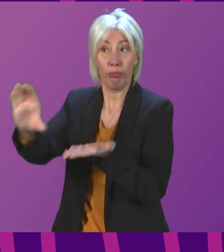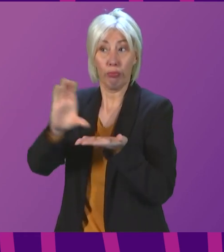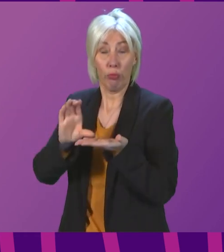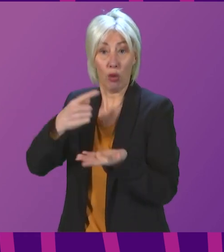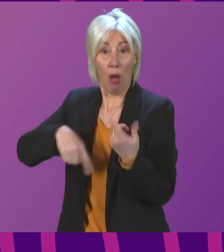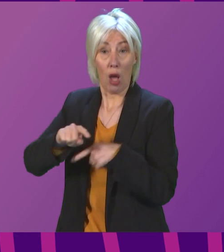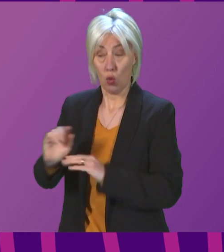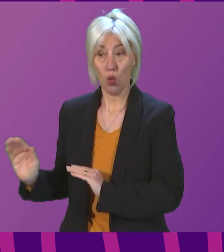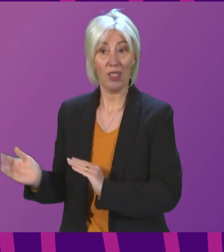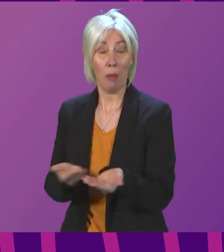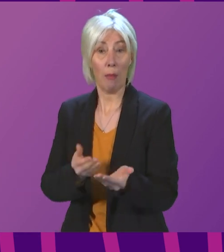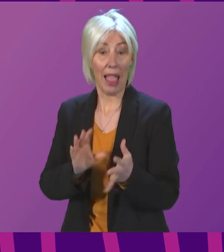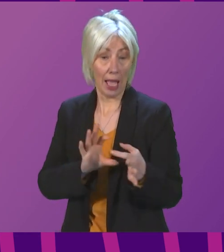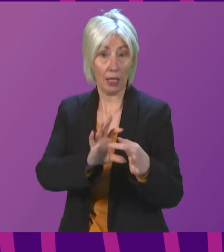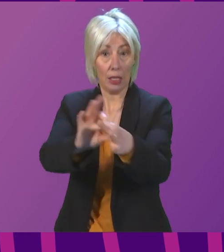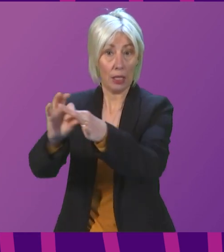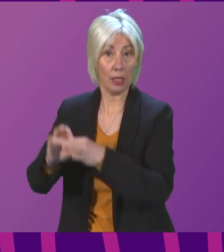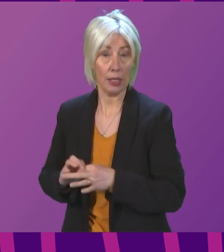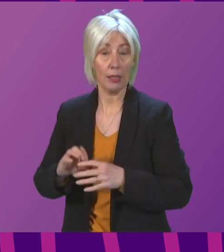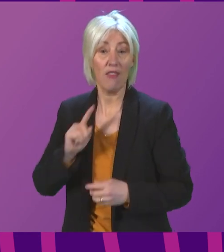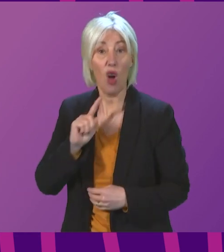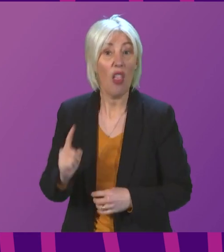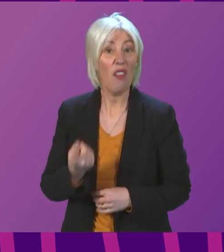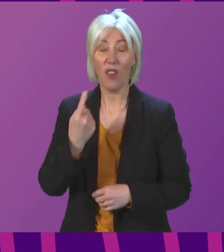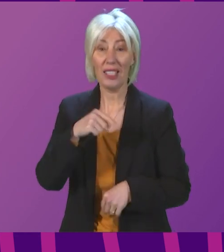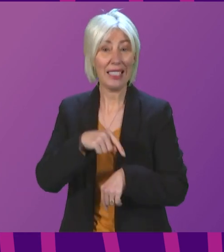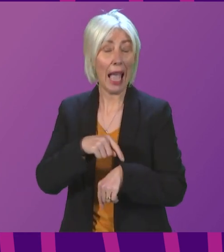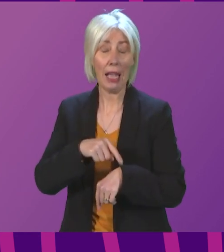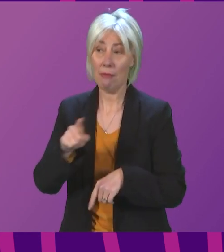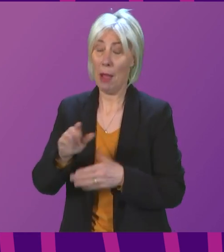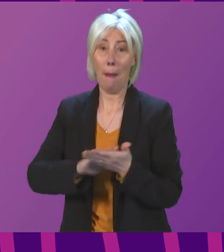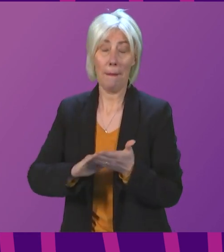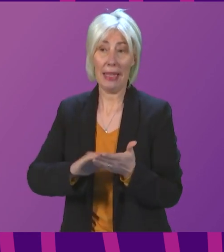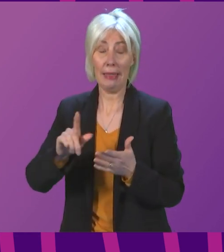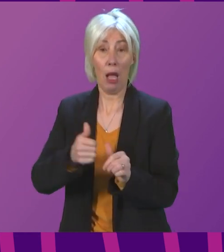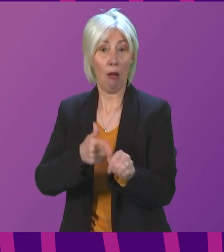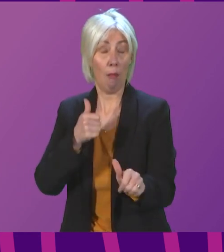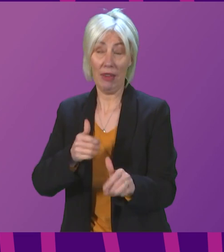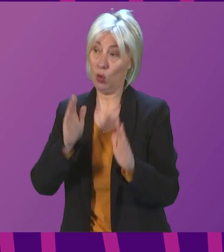For the first time, of course, the companies had to set out in statements what they will